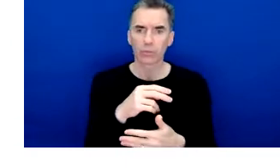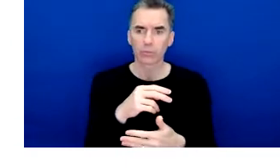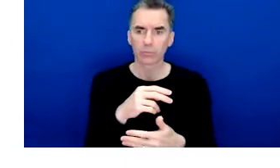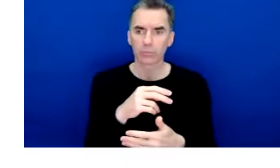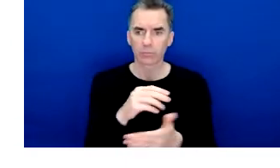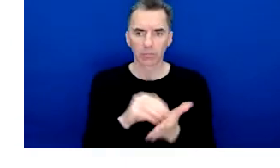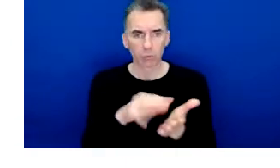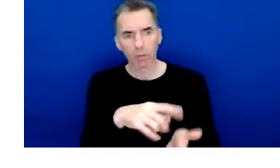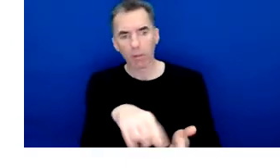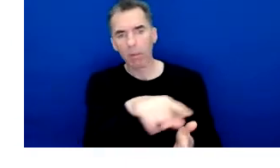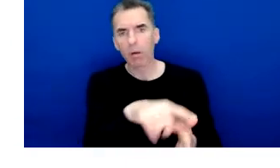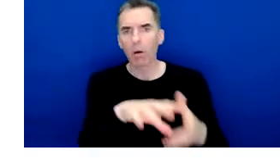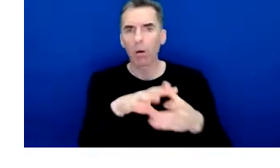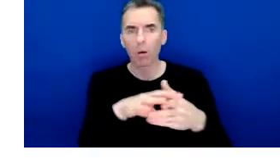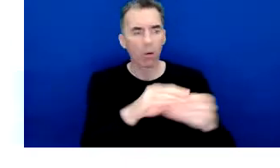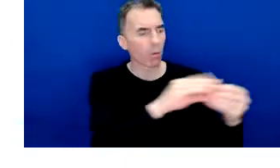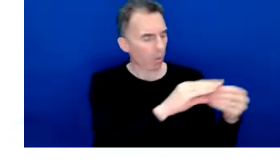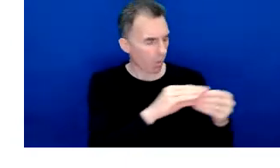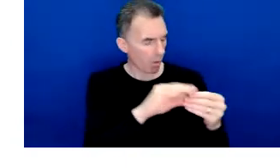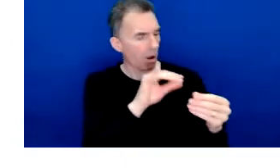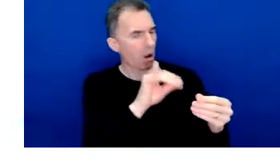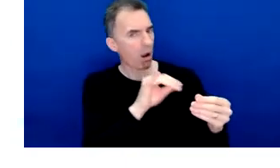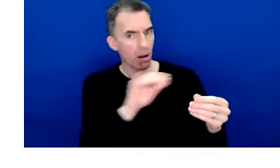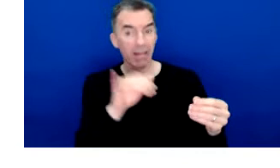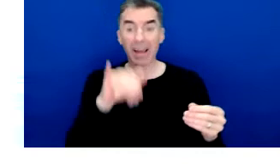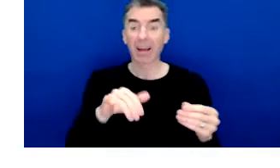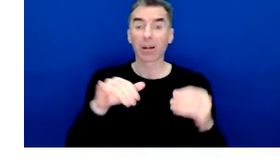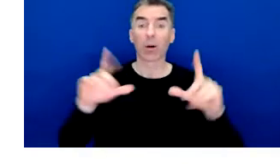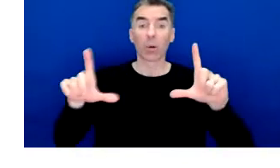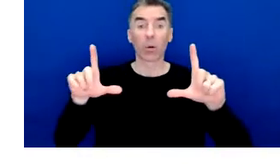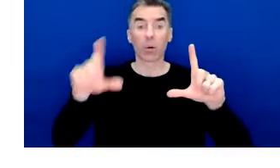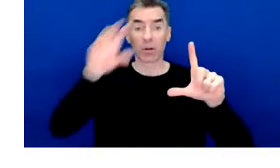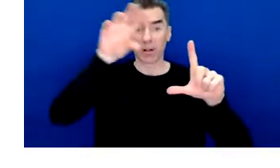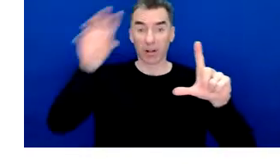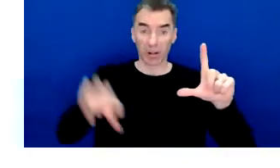And then once I go over this, we'll Mary Ann can kind of elaborate a little more